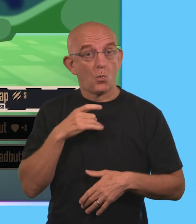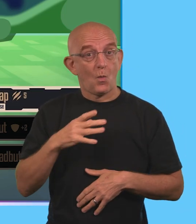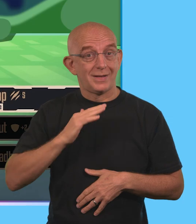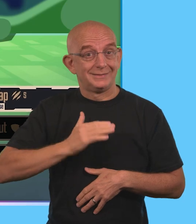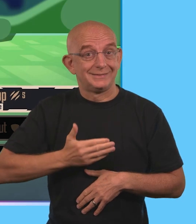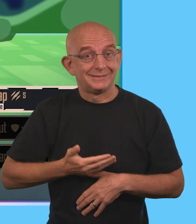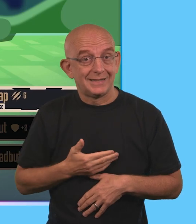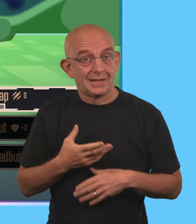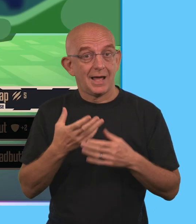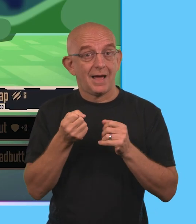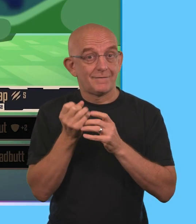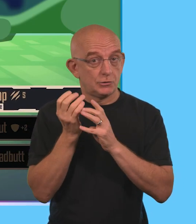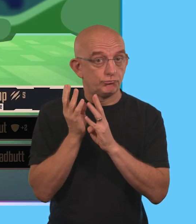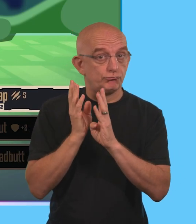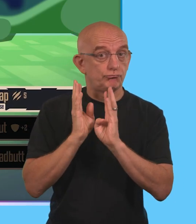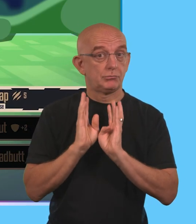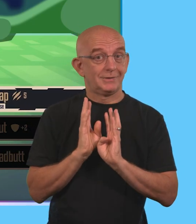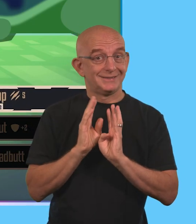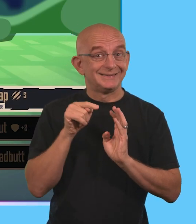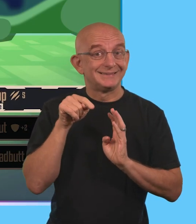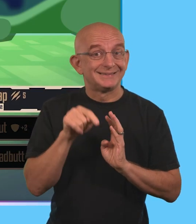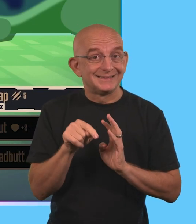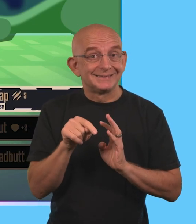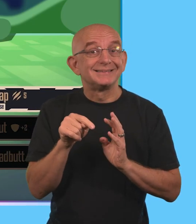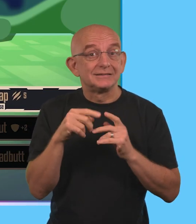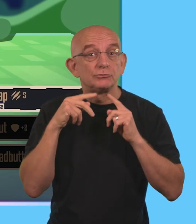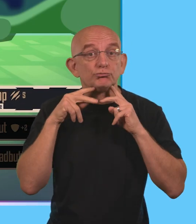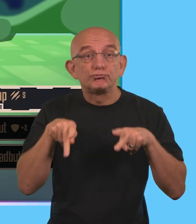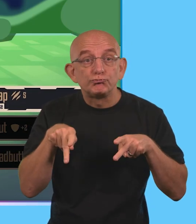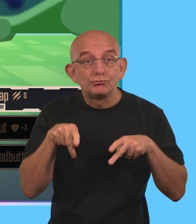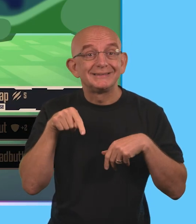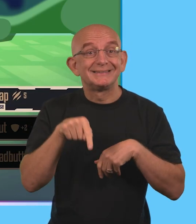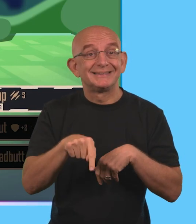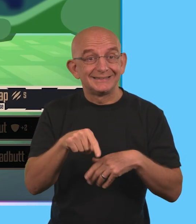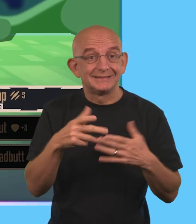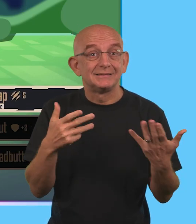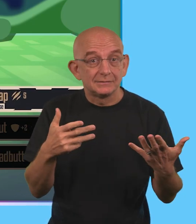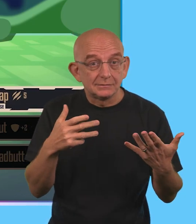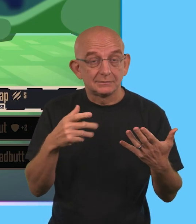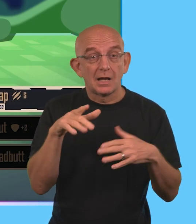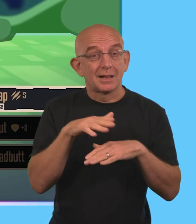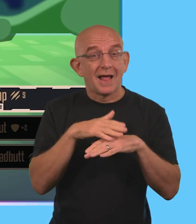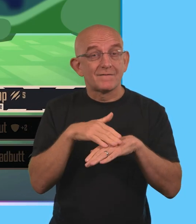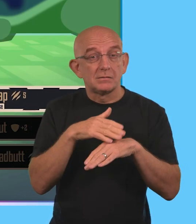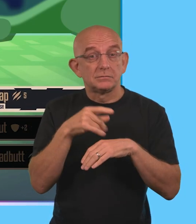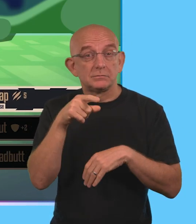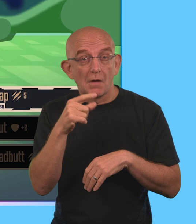Two sets of external gills decorate its cheeks. It has lavender eyes, and is looking gentle.